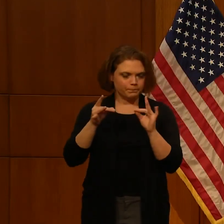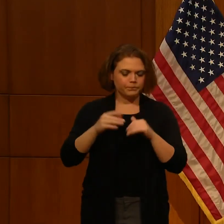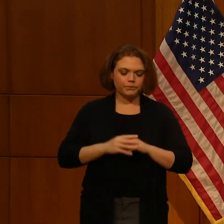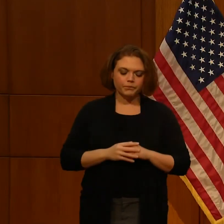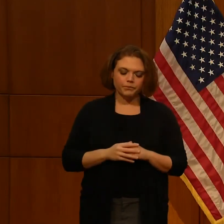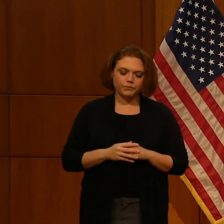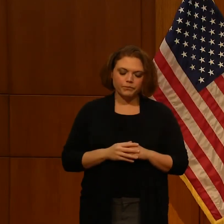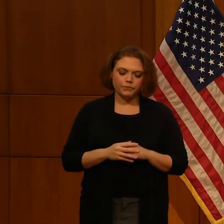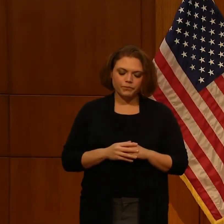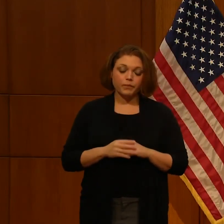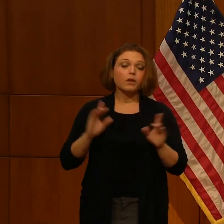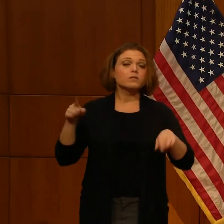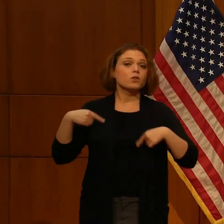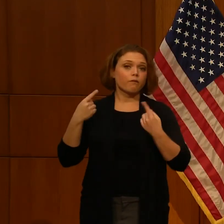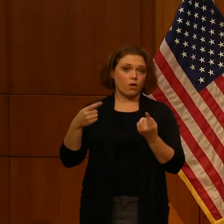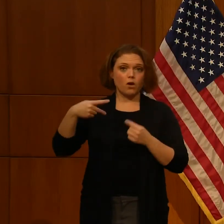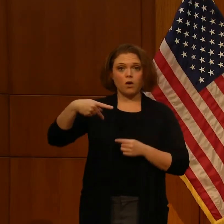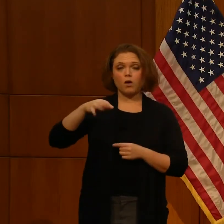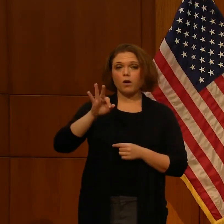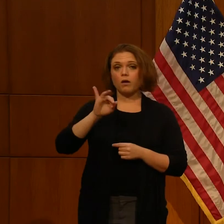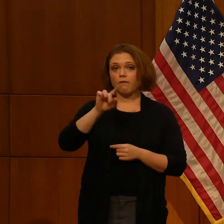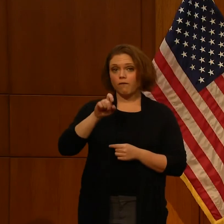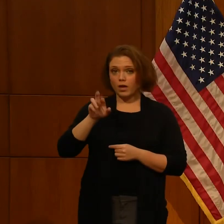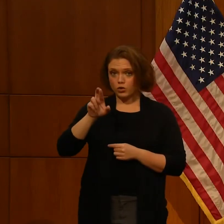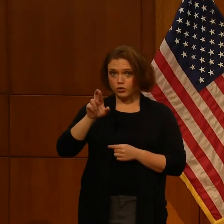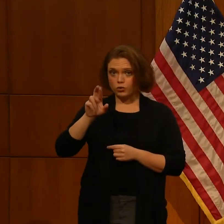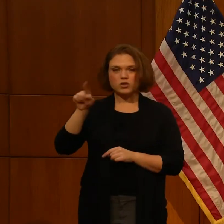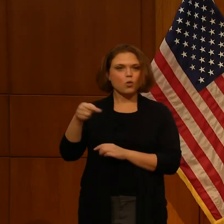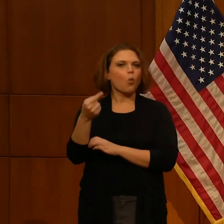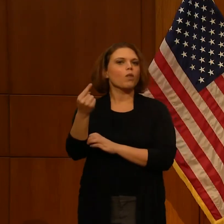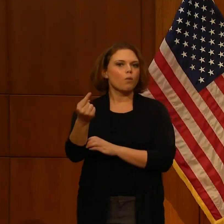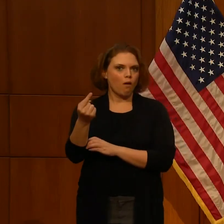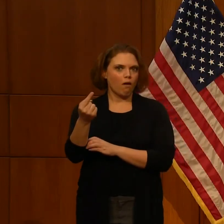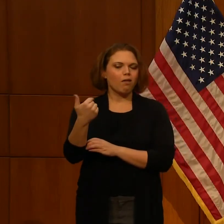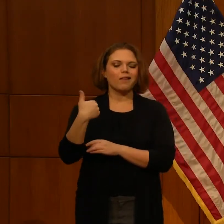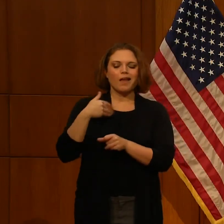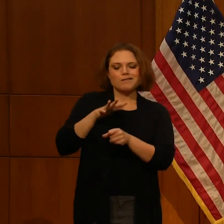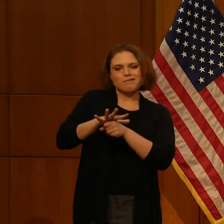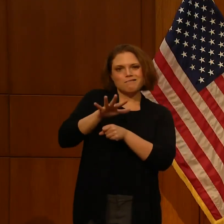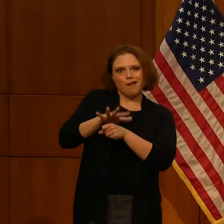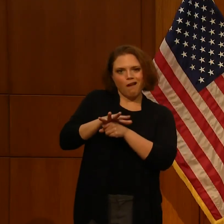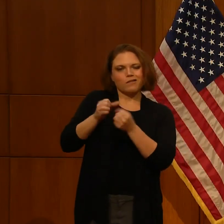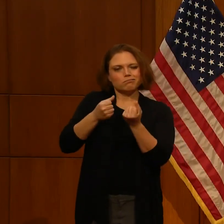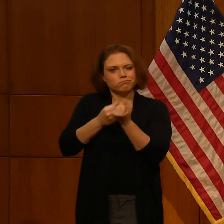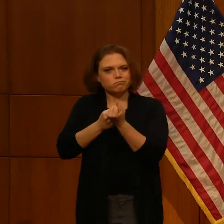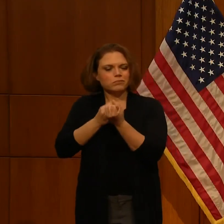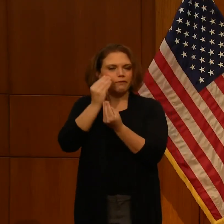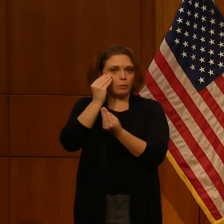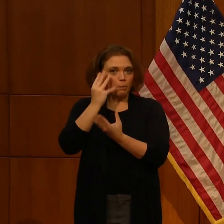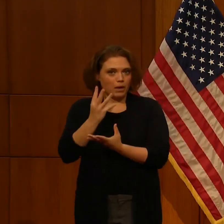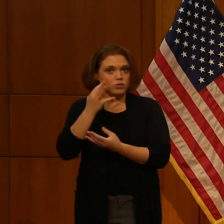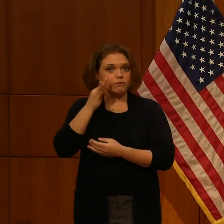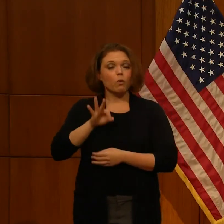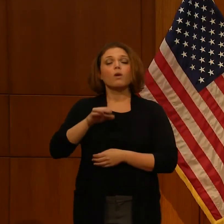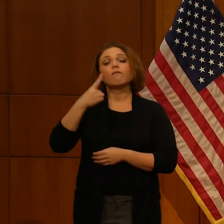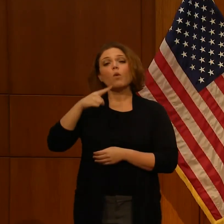PREVENTION. HERE'S WHAT THEY HAVE SAID. SO FAR. PFIZER IS